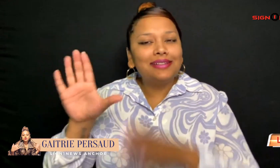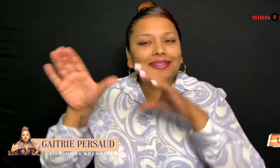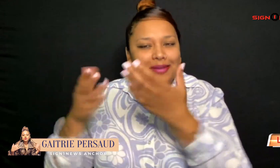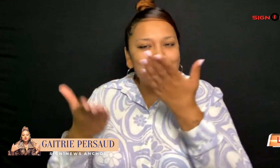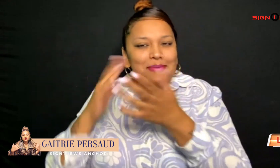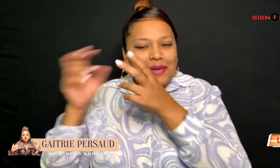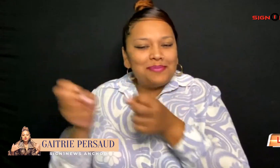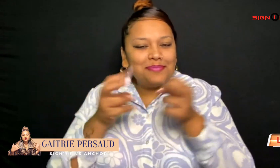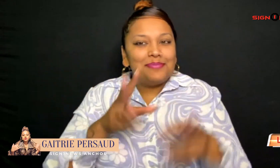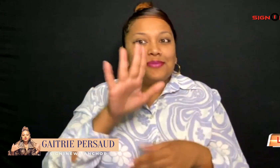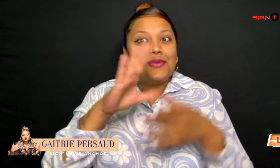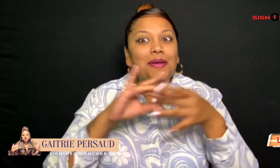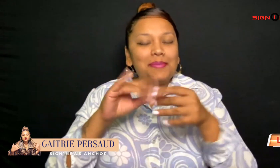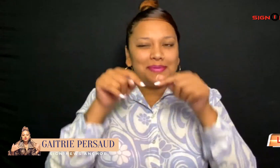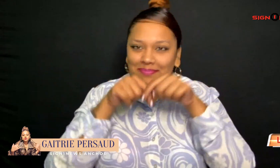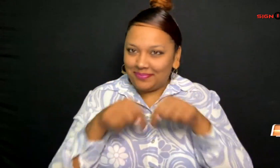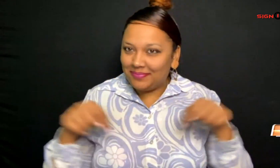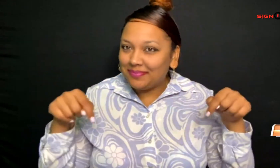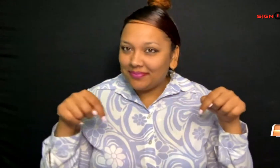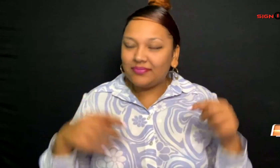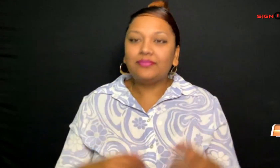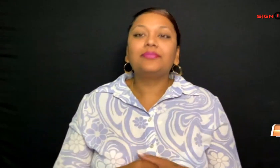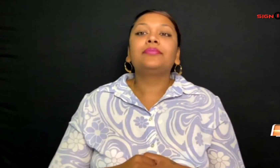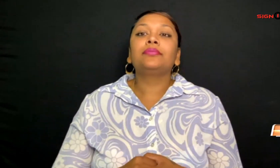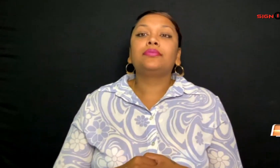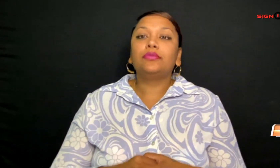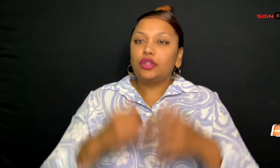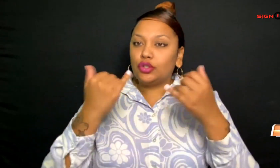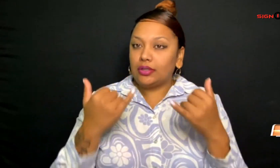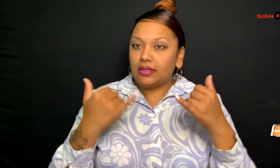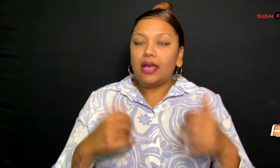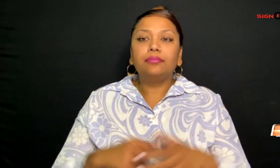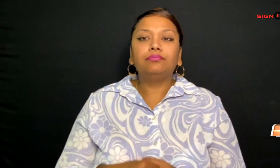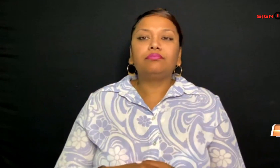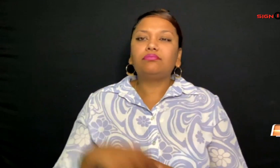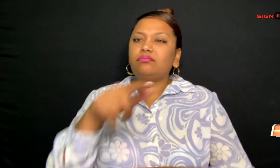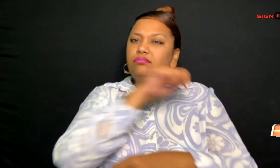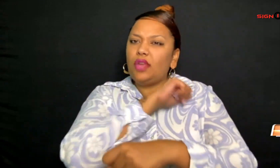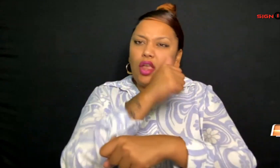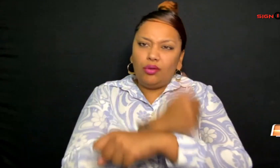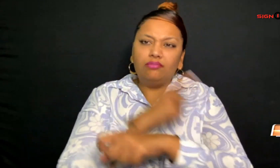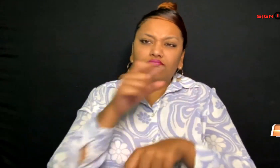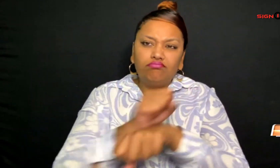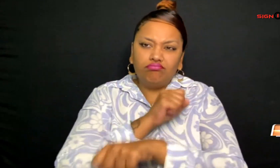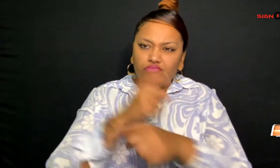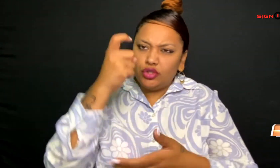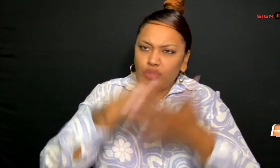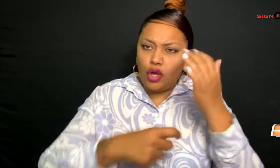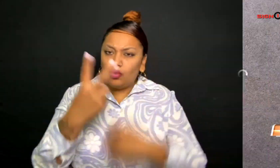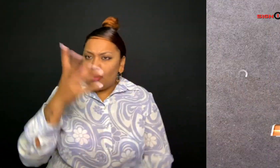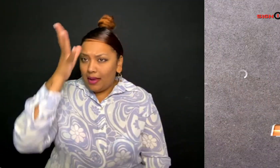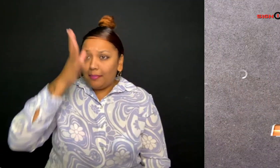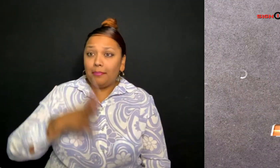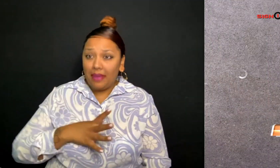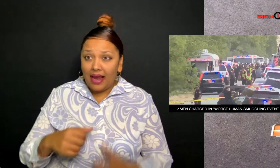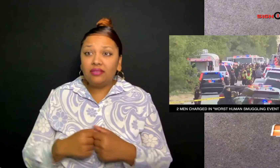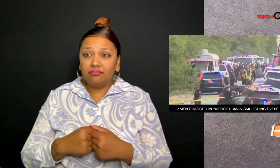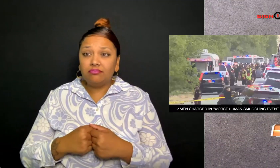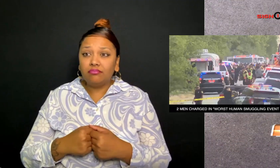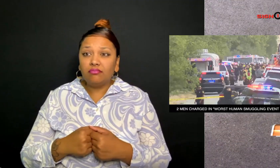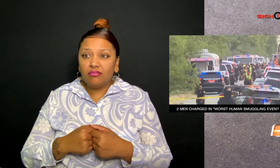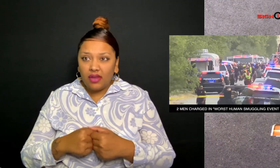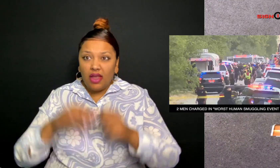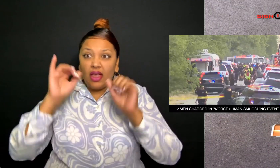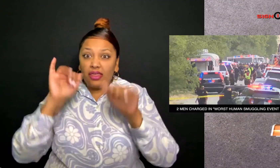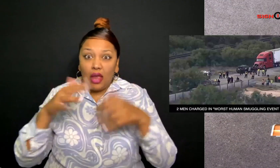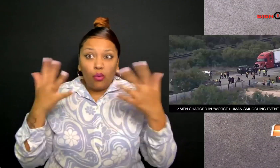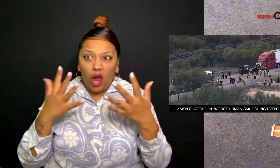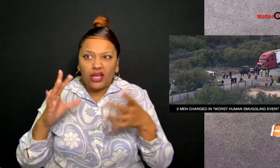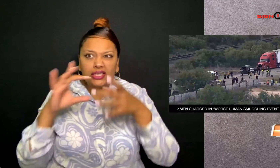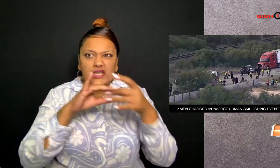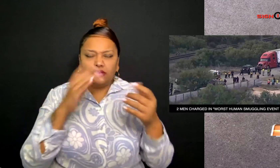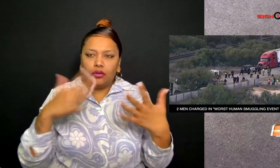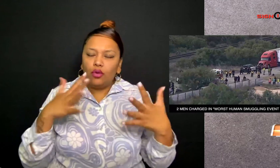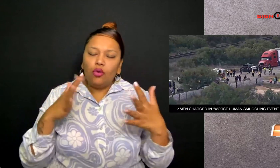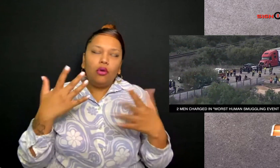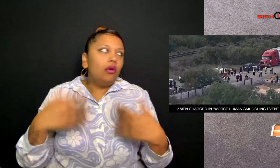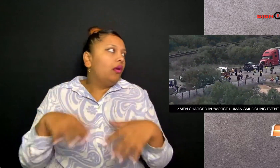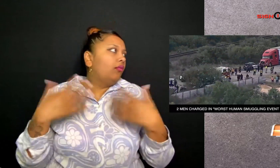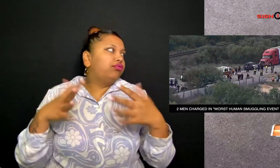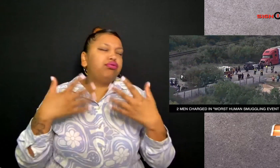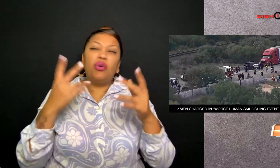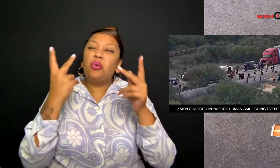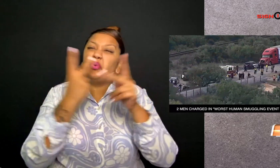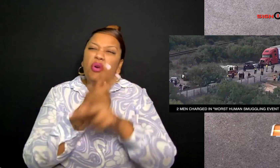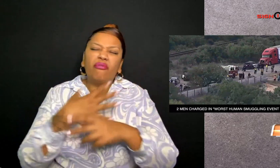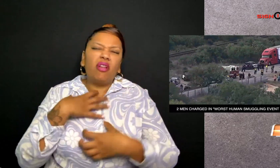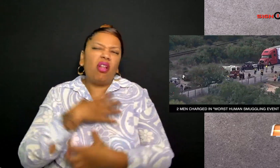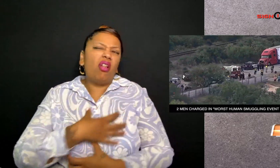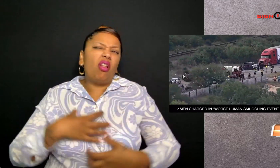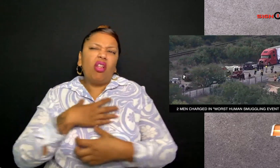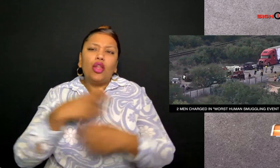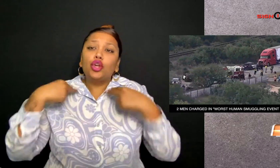this update we may add it at the bottom of the screen now here's what's happening today